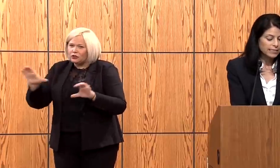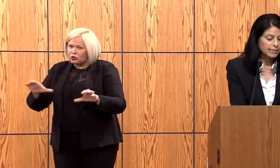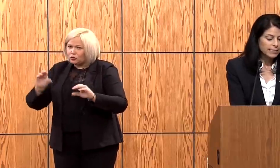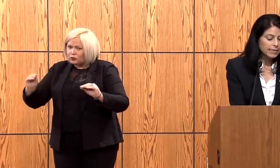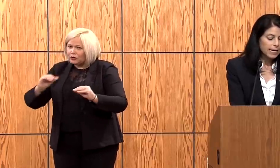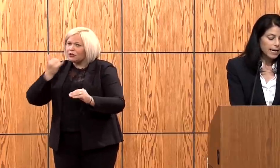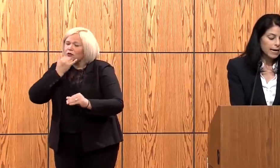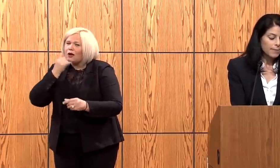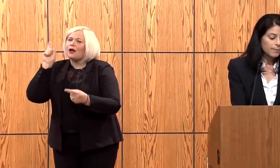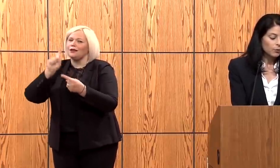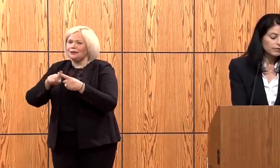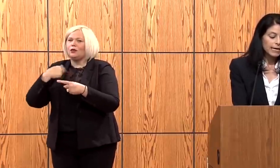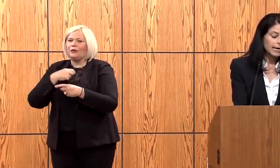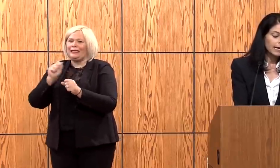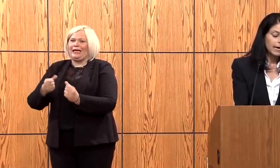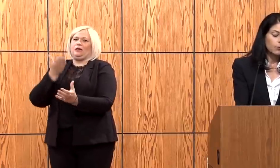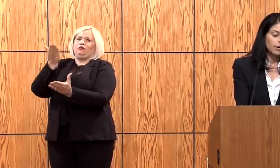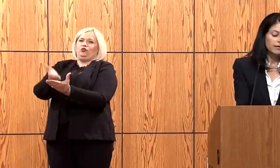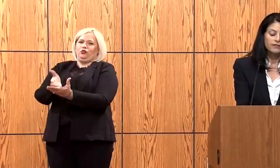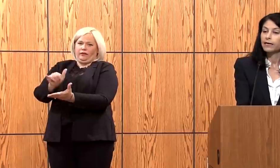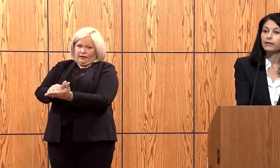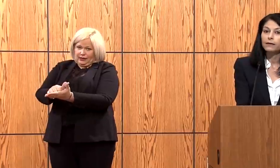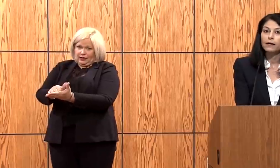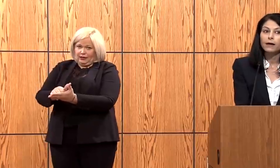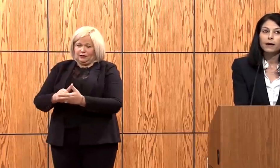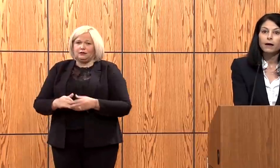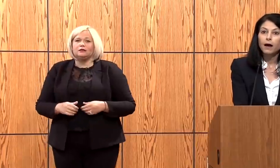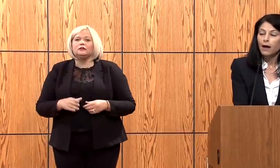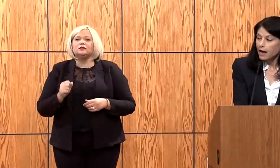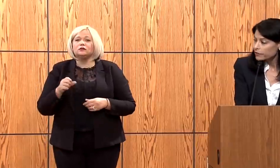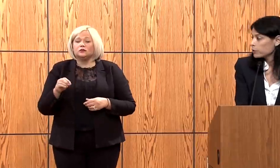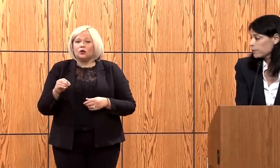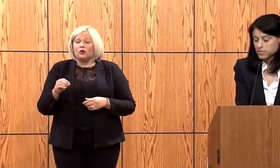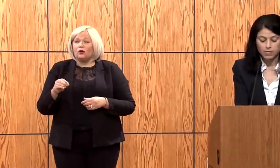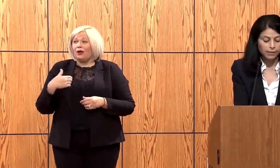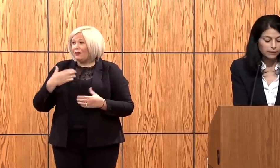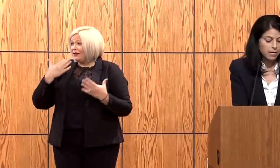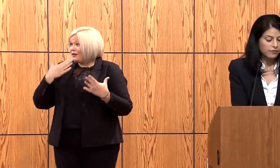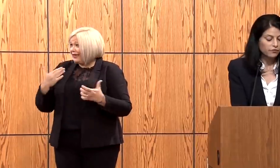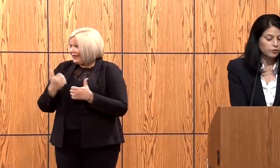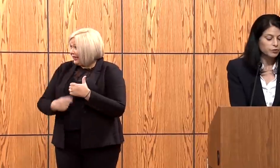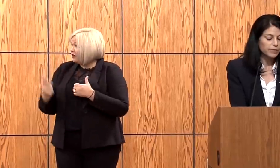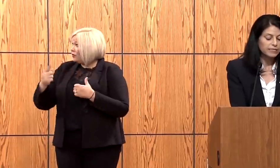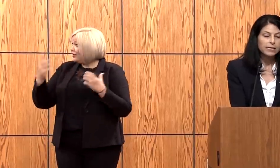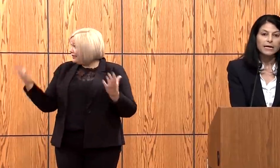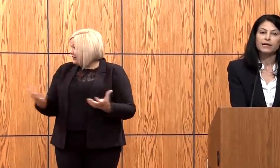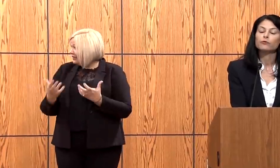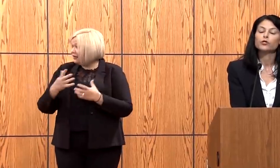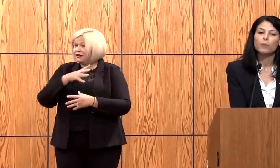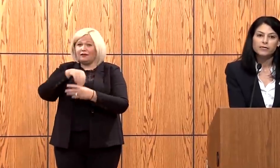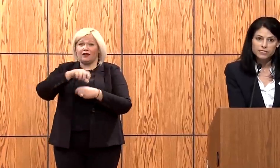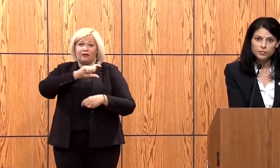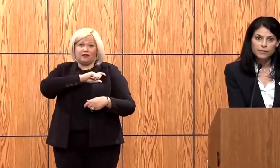CRIMINAL CHARGE IS MERELY AN ALLEGATION AND THE DEFENDANTS ALLEGATION AND THE DEFENDANTS ARE PROVED INNOCENT UNTIL AND ARE PROVED INNOCENT UNTIL AND UNLESS PROVEN GUILTY. UNLESS PROVEN GUILTY. WITH THAT, I WANT TO THANK